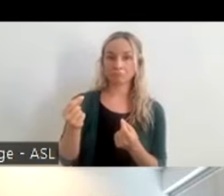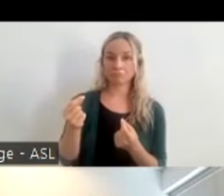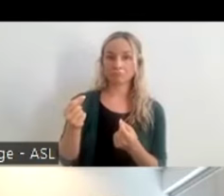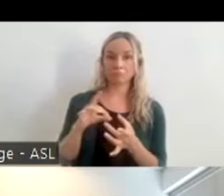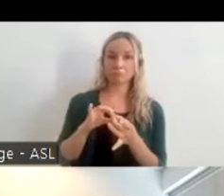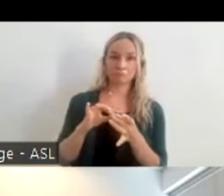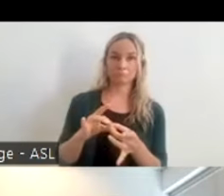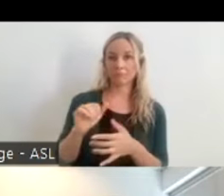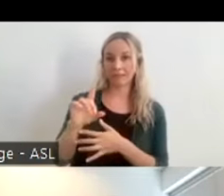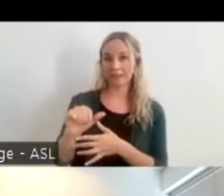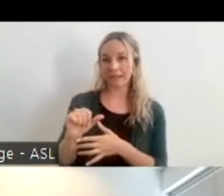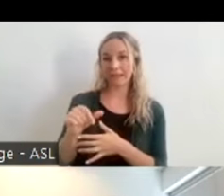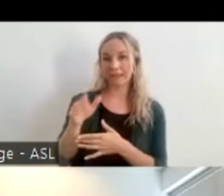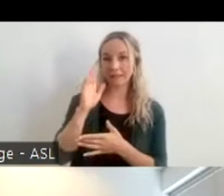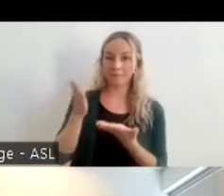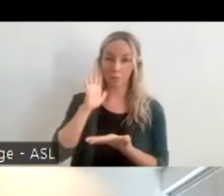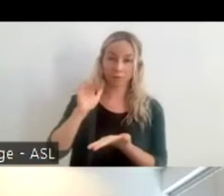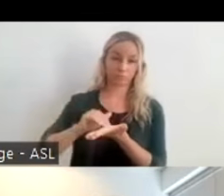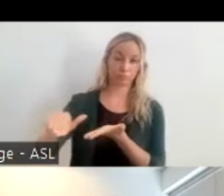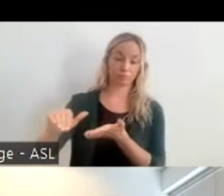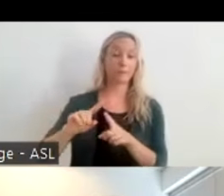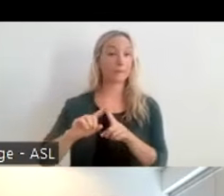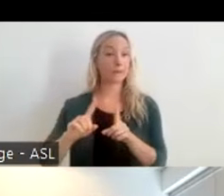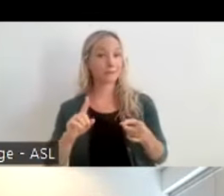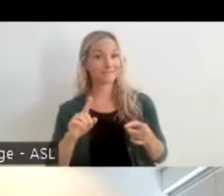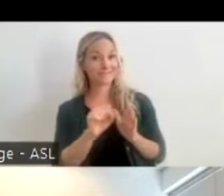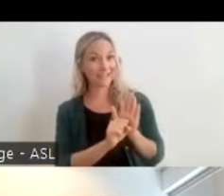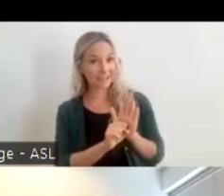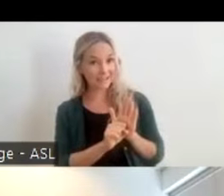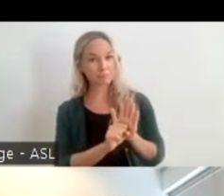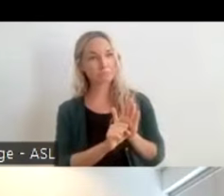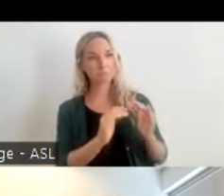definition of disability being more broadly construed, being